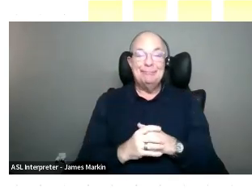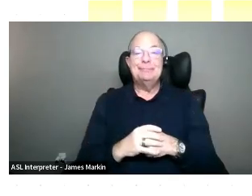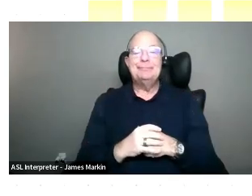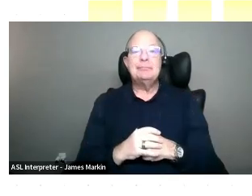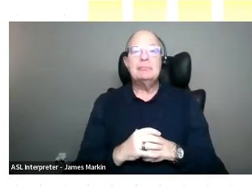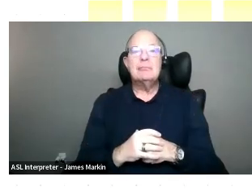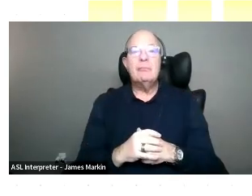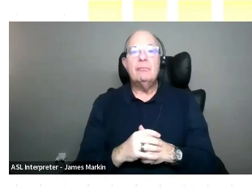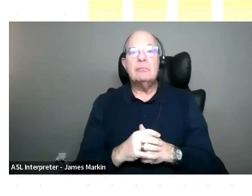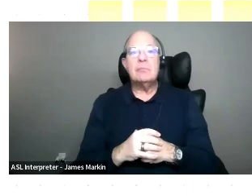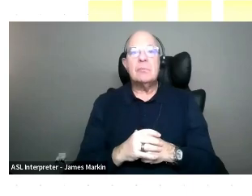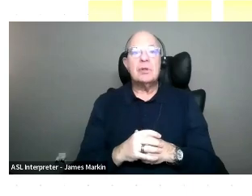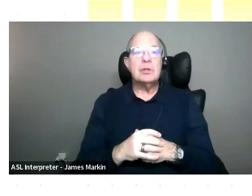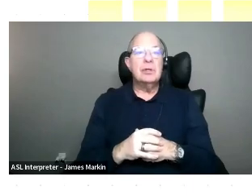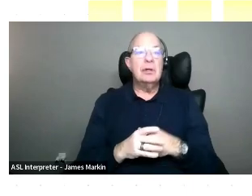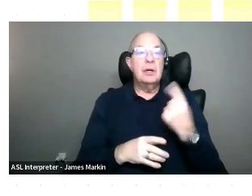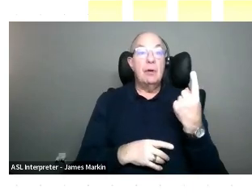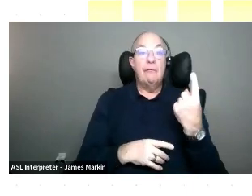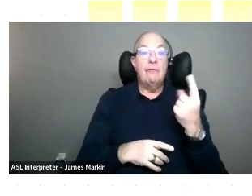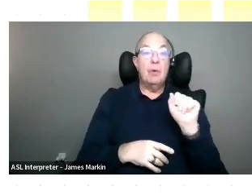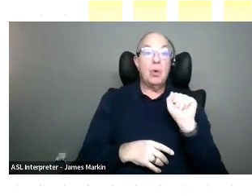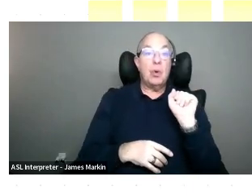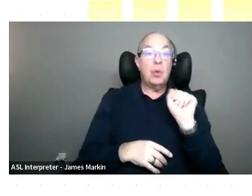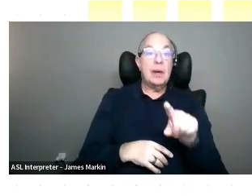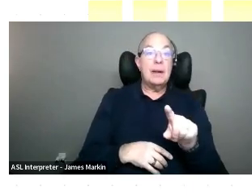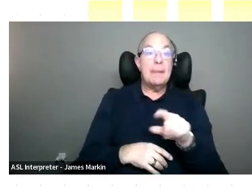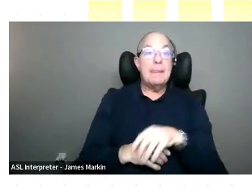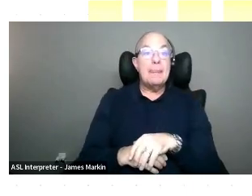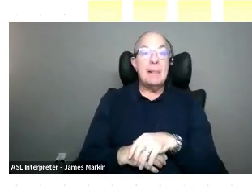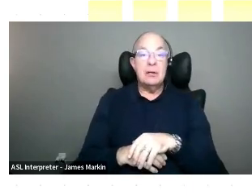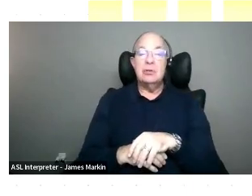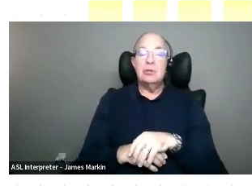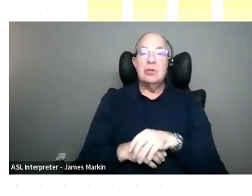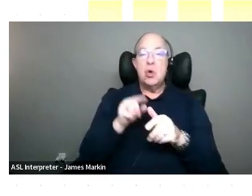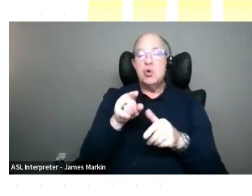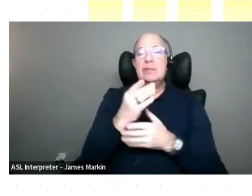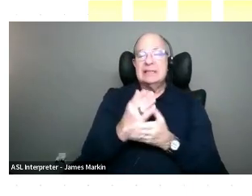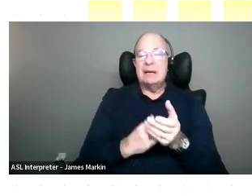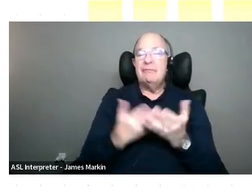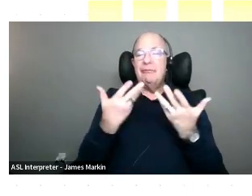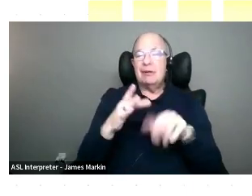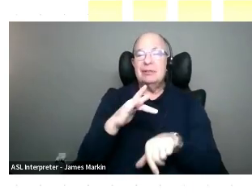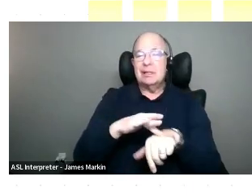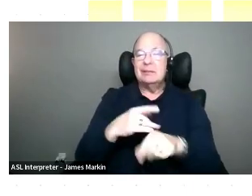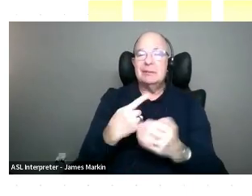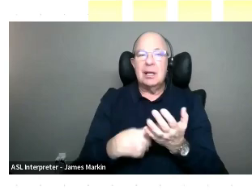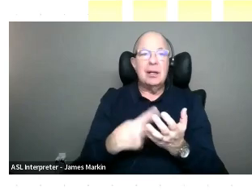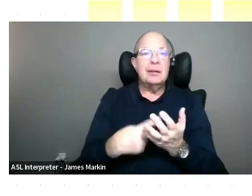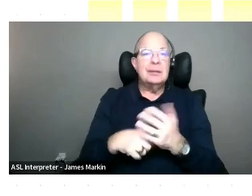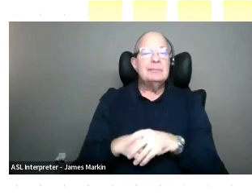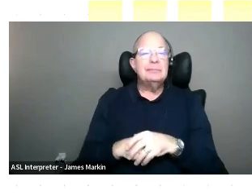Shannon Spencer (she/her): So, the first question is, okay, and some of you already shared it in the first, sort of, whiteboard activity of